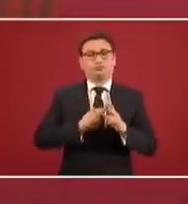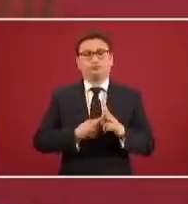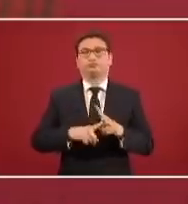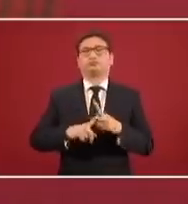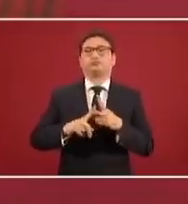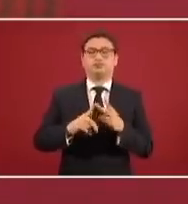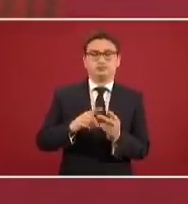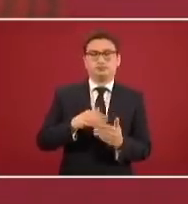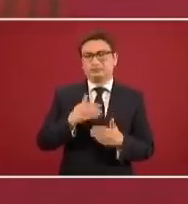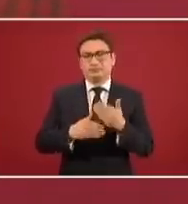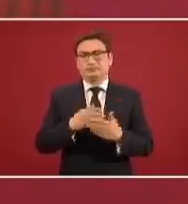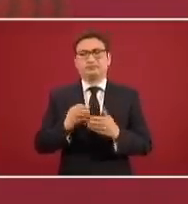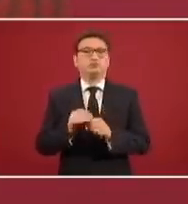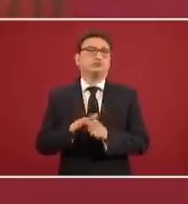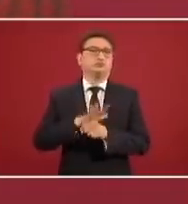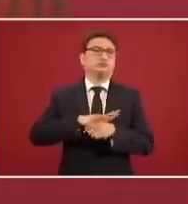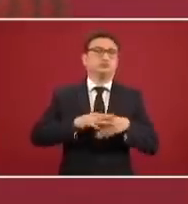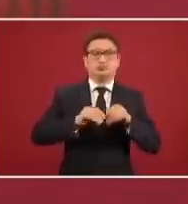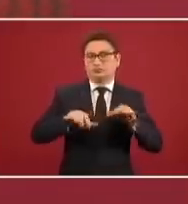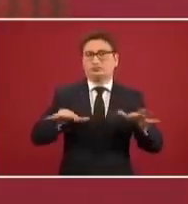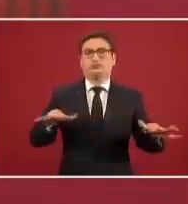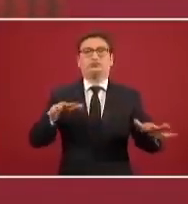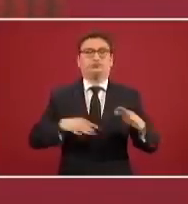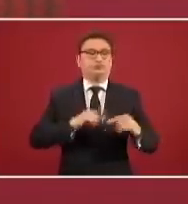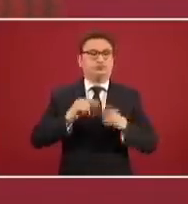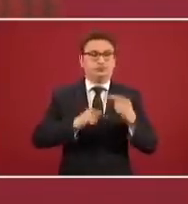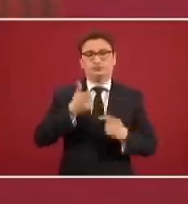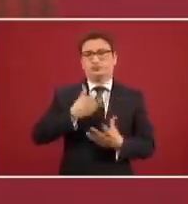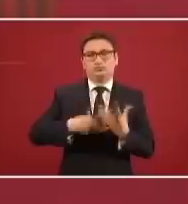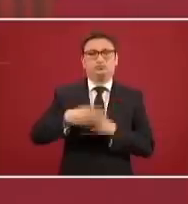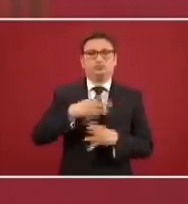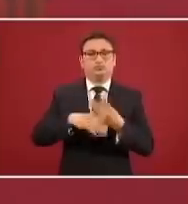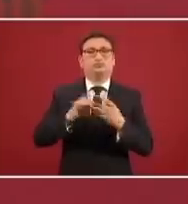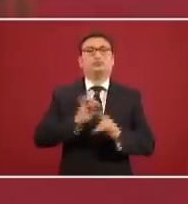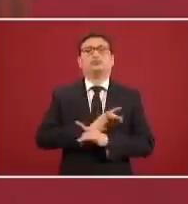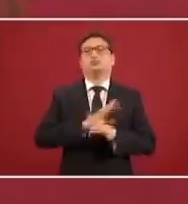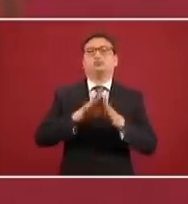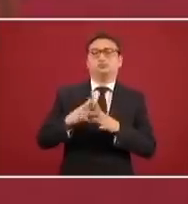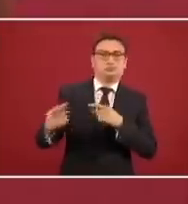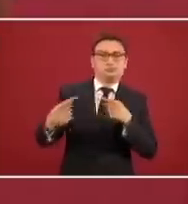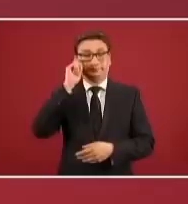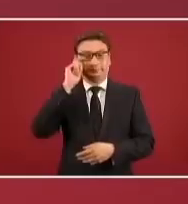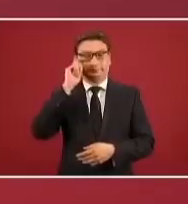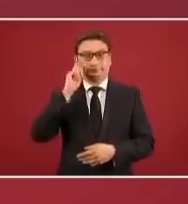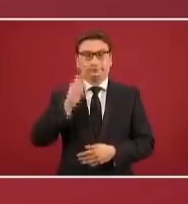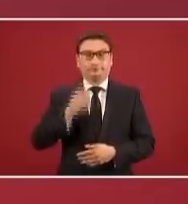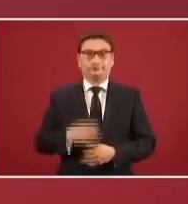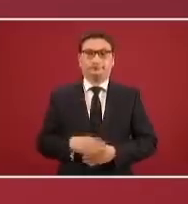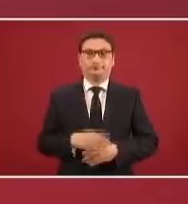have their hands anchored in the lectern point the index finger at some